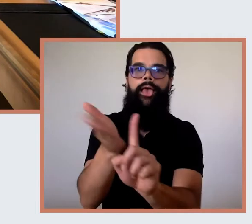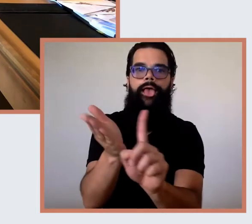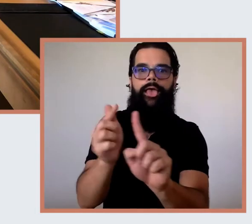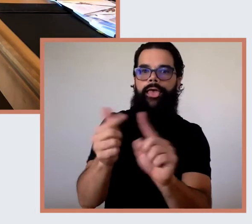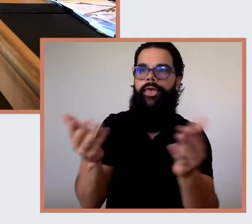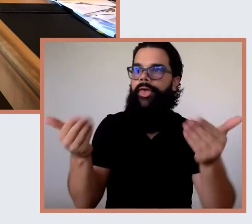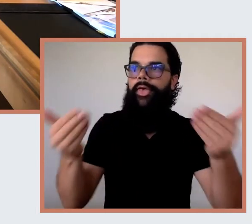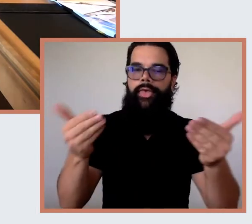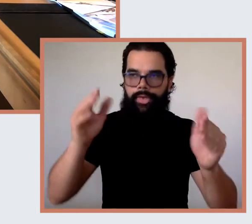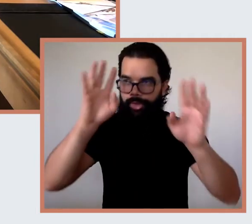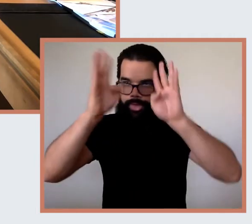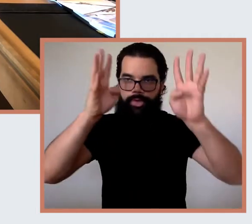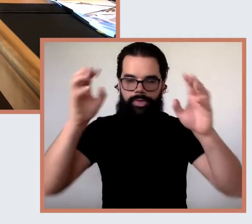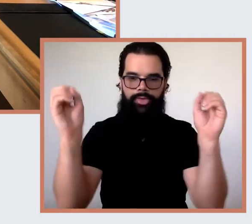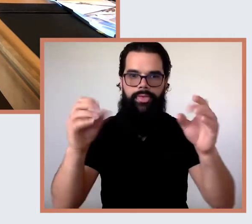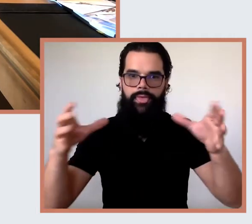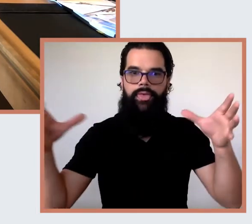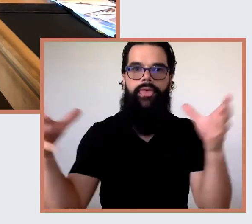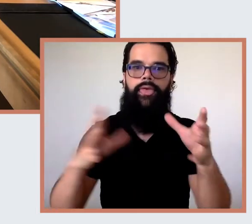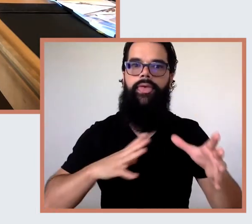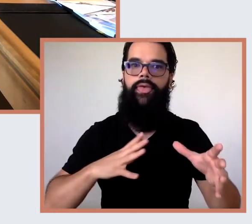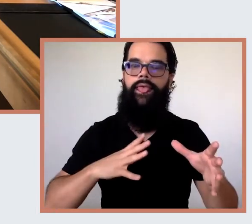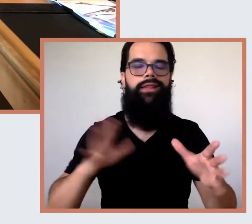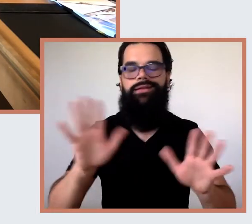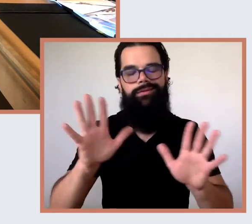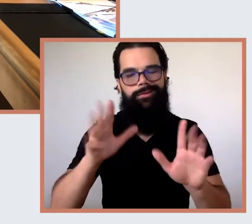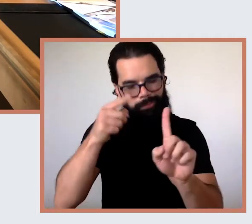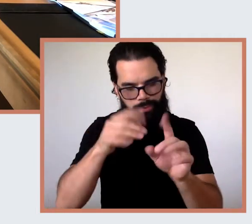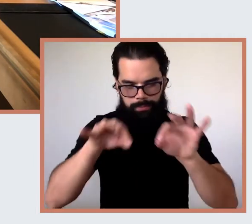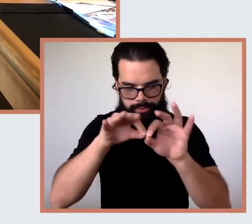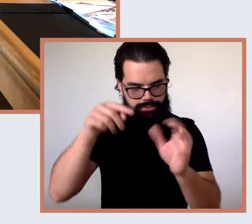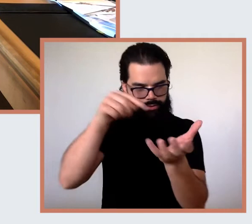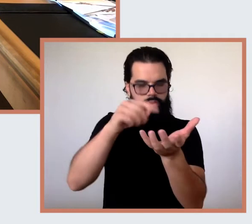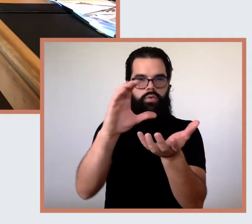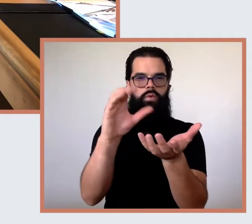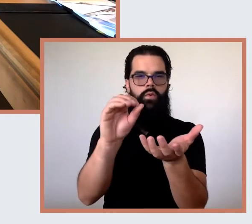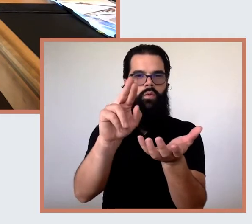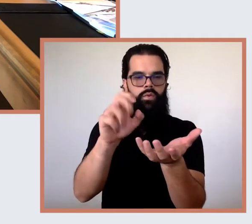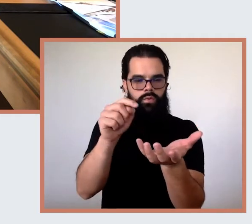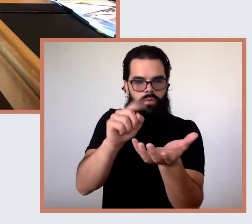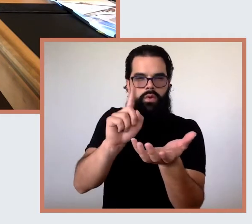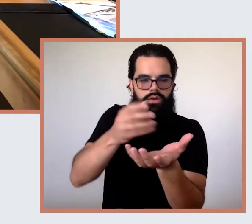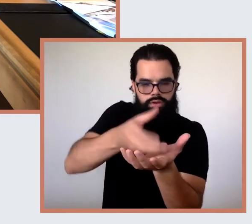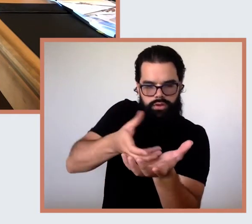to convince everybody, and yet this is an idea, this show, a show that does at its core have, again,